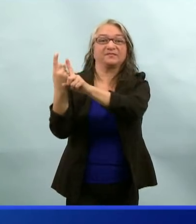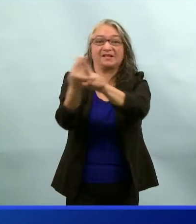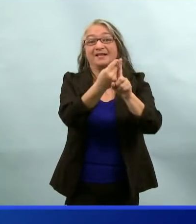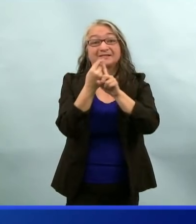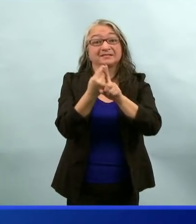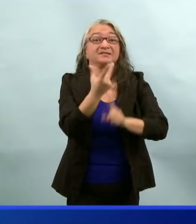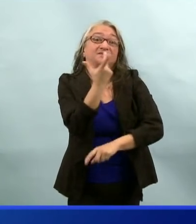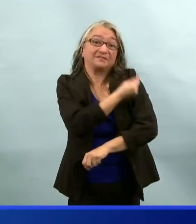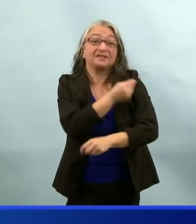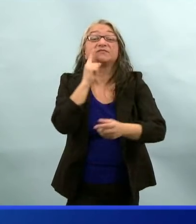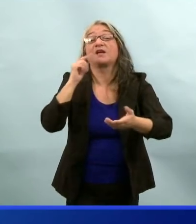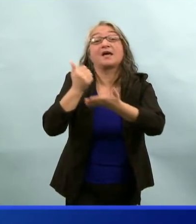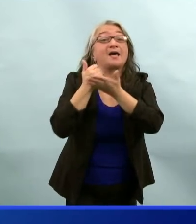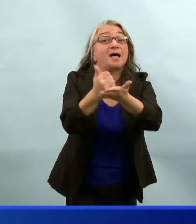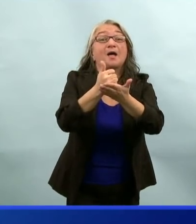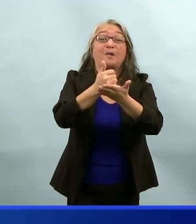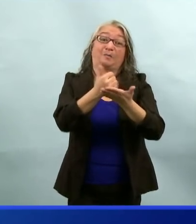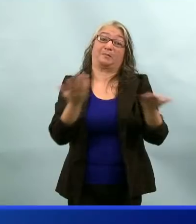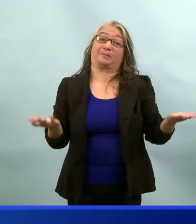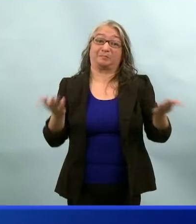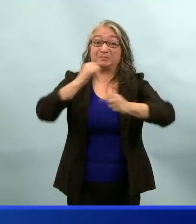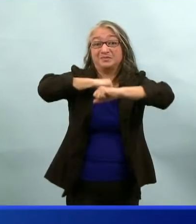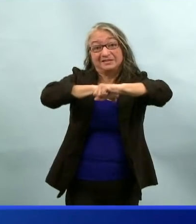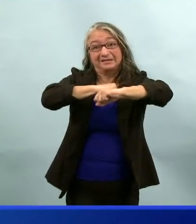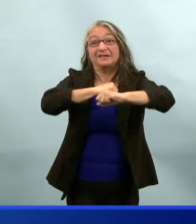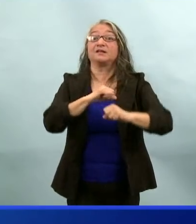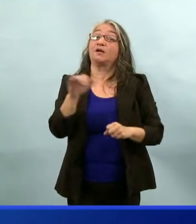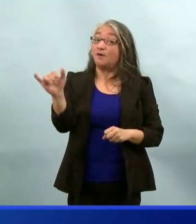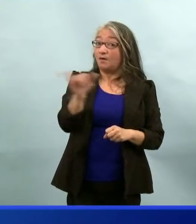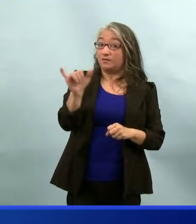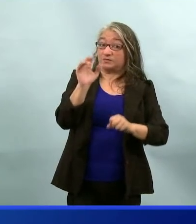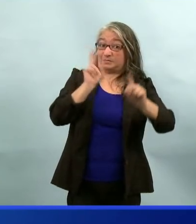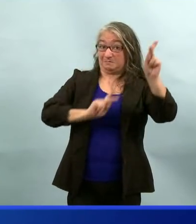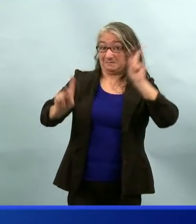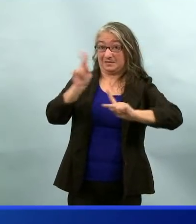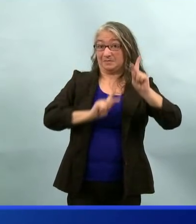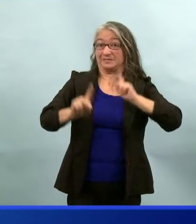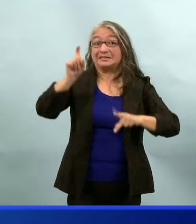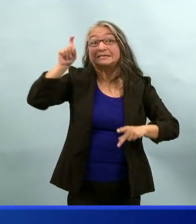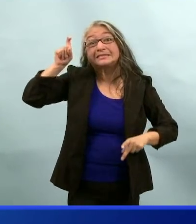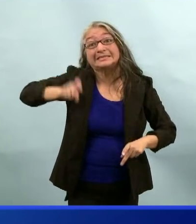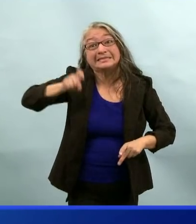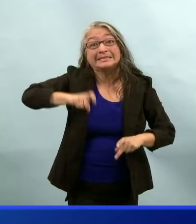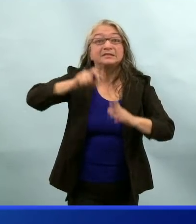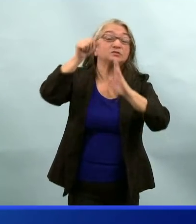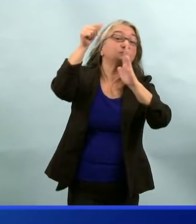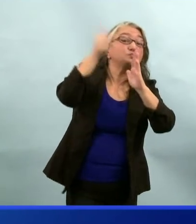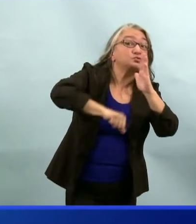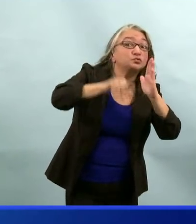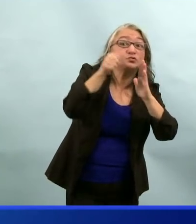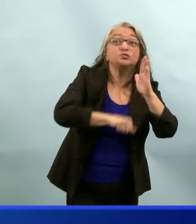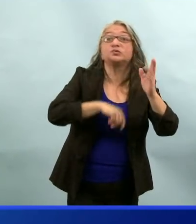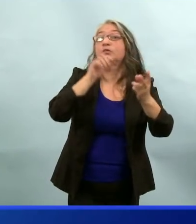non-coveted care but whose access has been delayed because we have been forced to ramp up